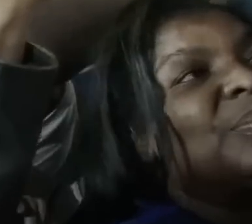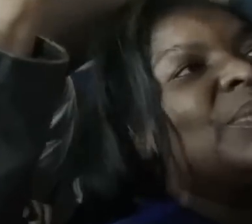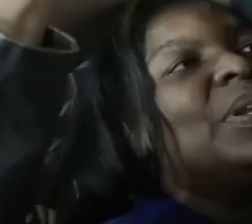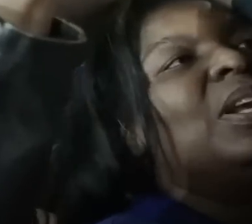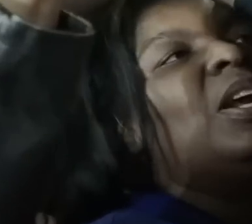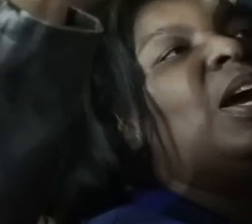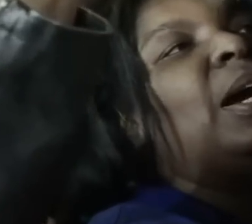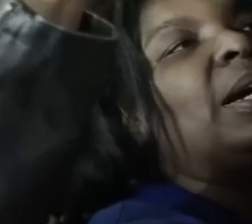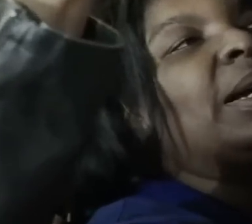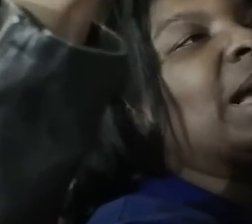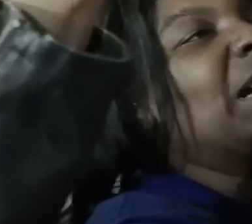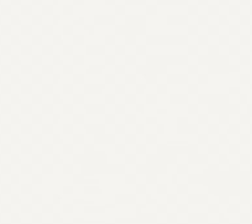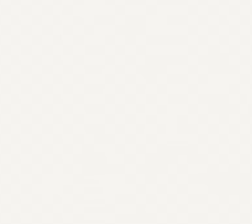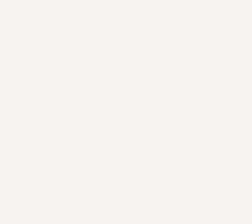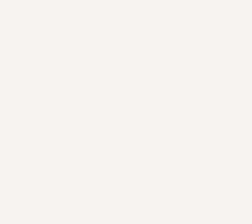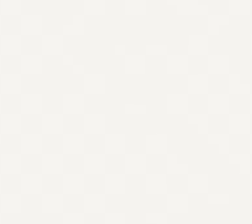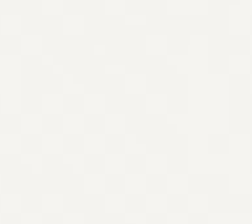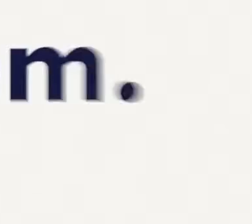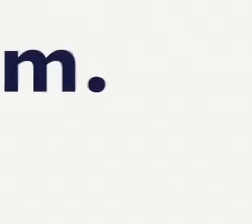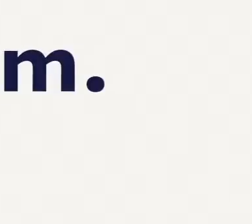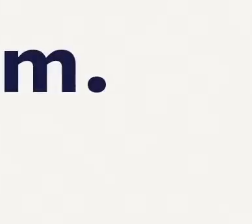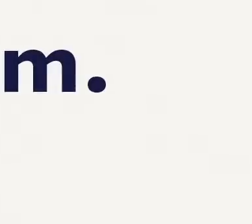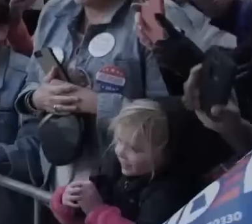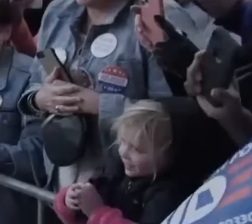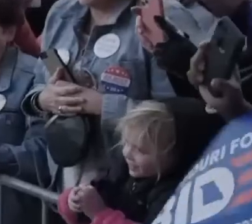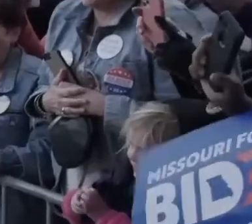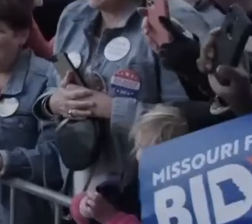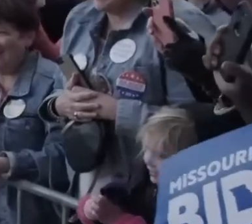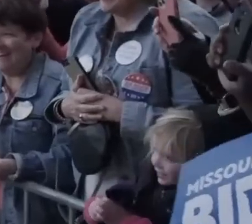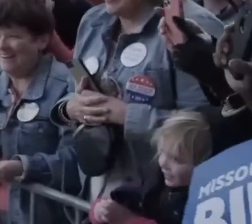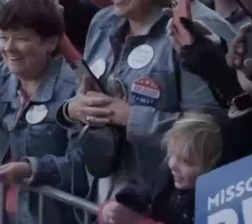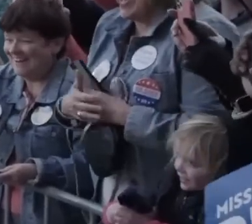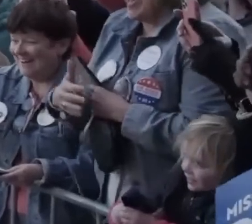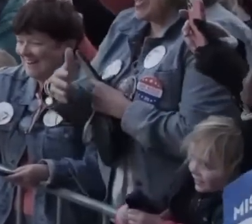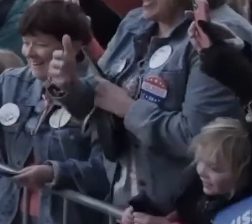ACTION UNTIL WE WIN. AND WE WILL WIN. IF WE DO THIS TOGETHER. IT'S WHO WE ARE.